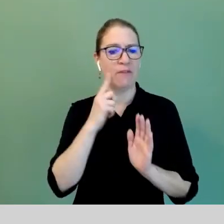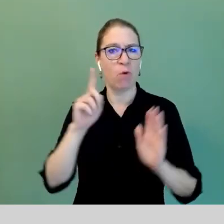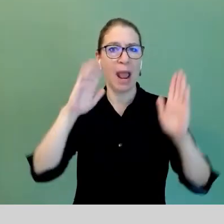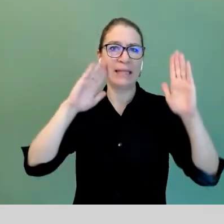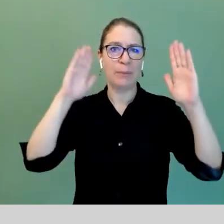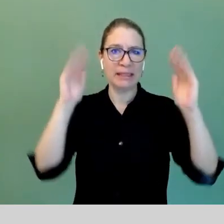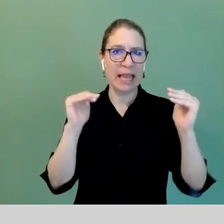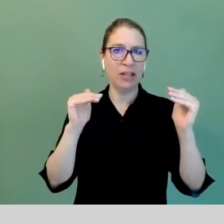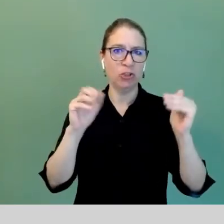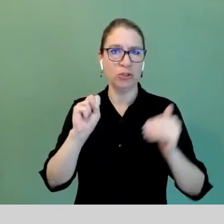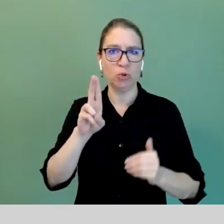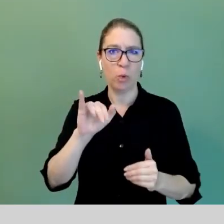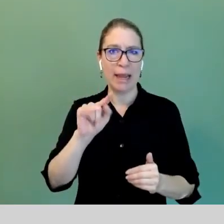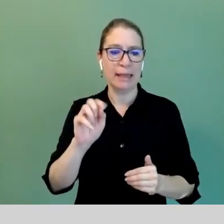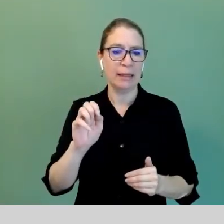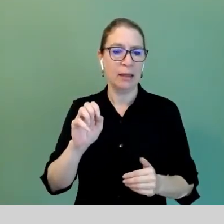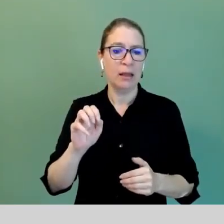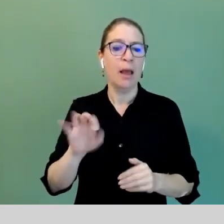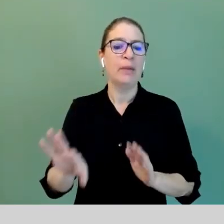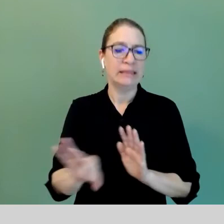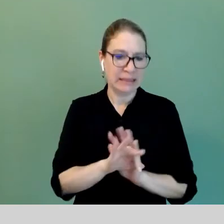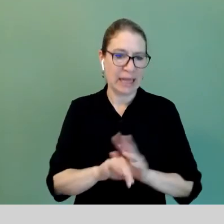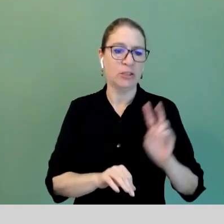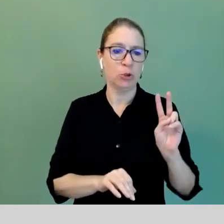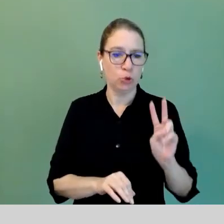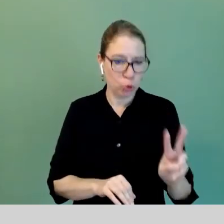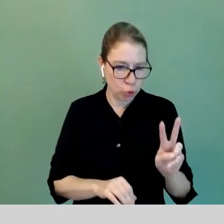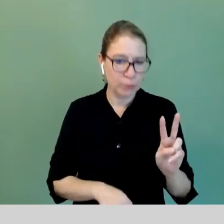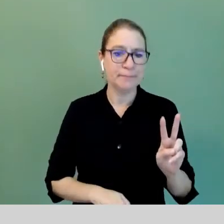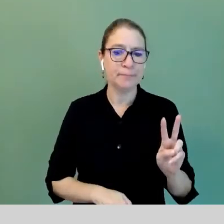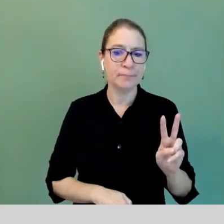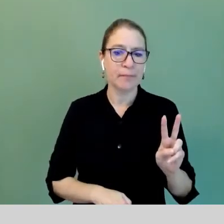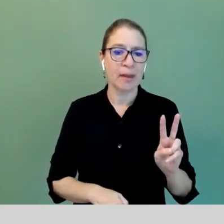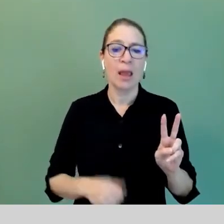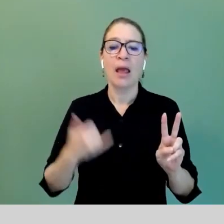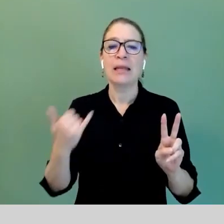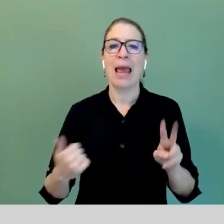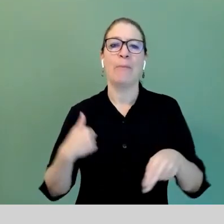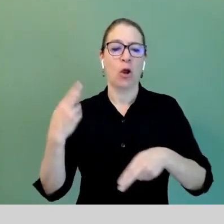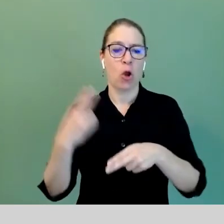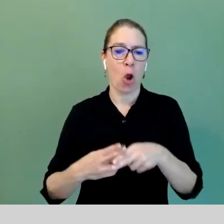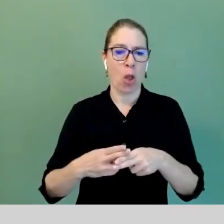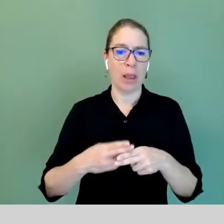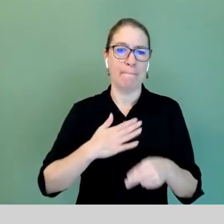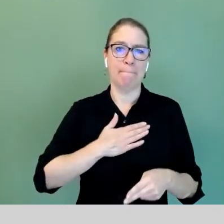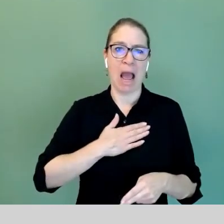So I'm selecting two, and I am just going to call this my suite.